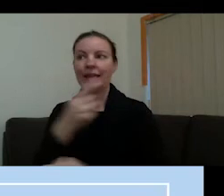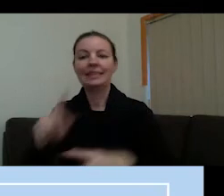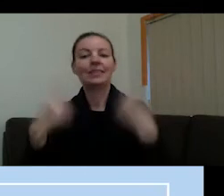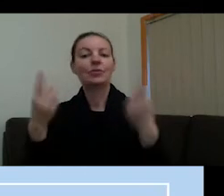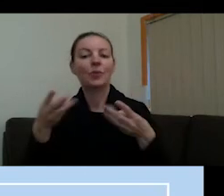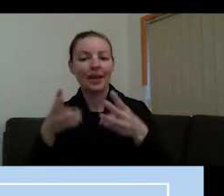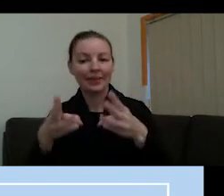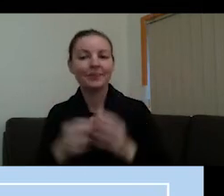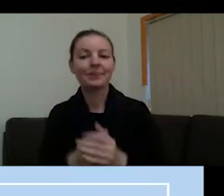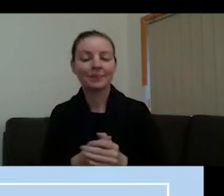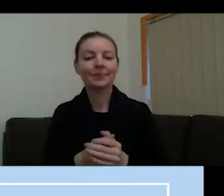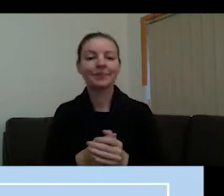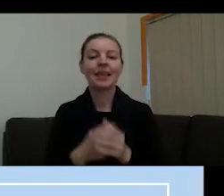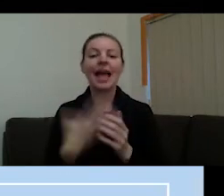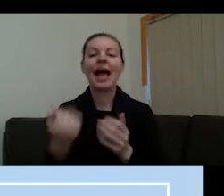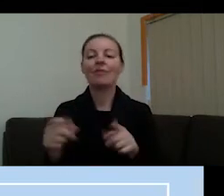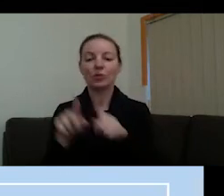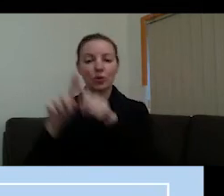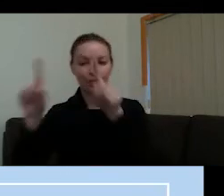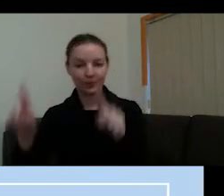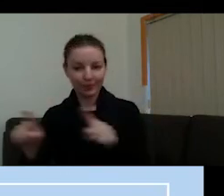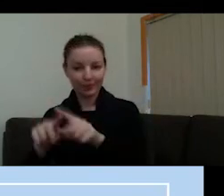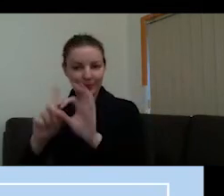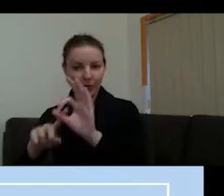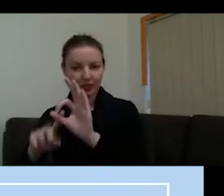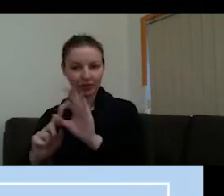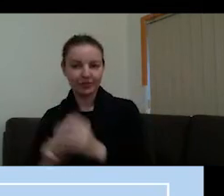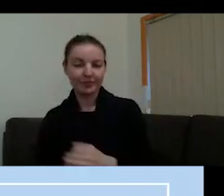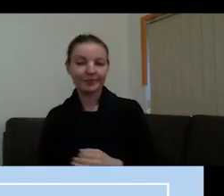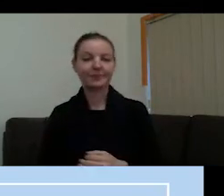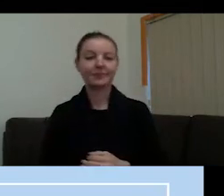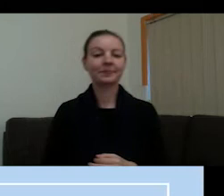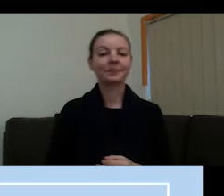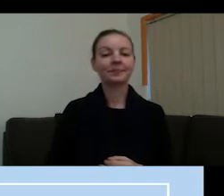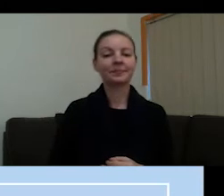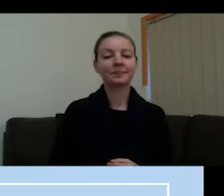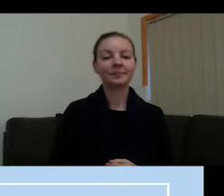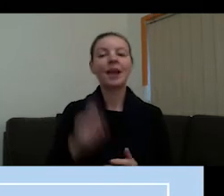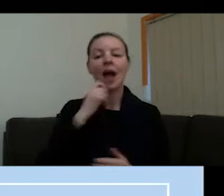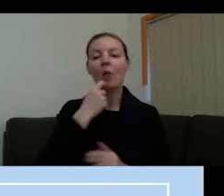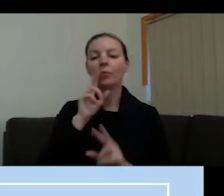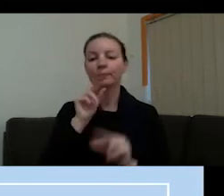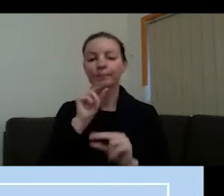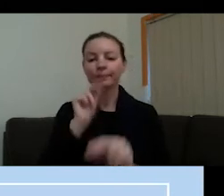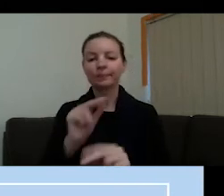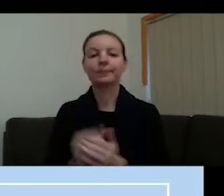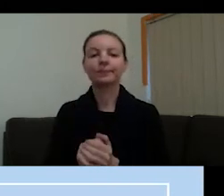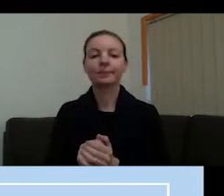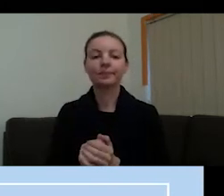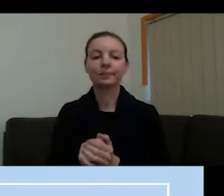some questions on the side of the slide. I think - I will read them out. "How do decisions get made?